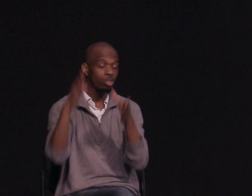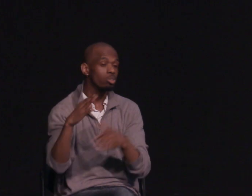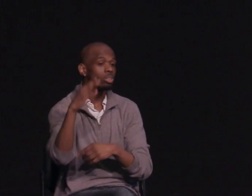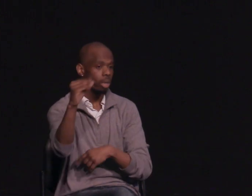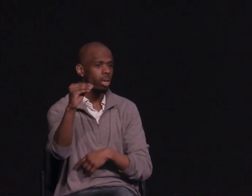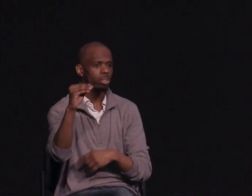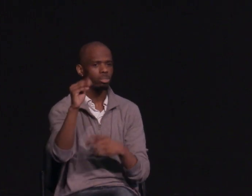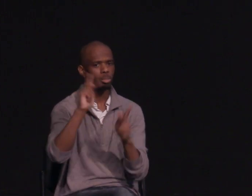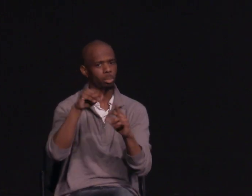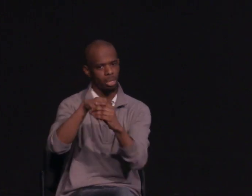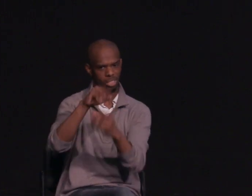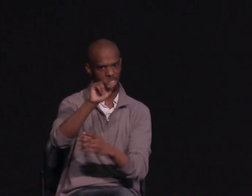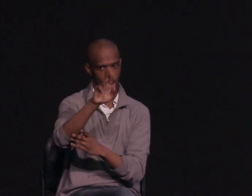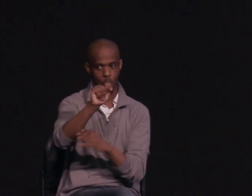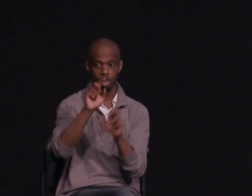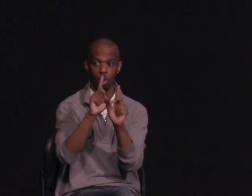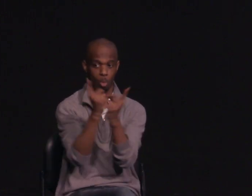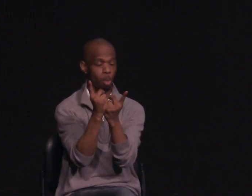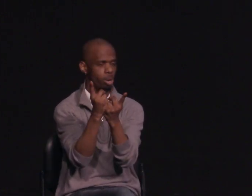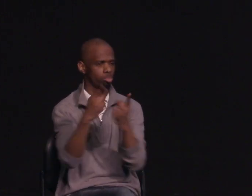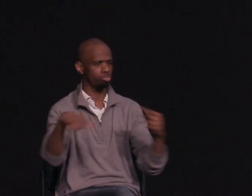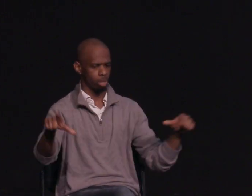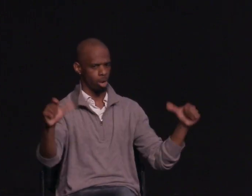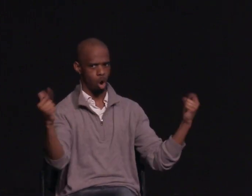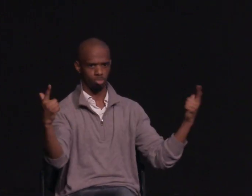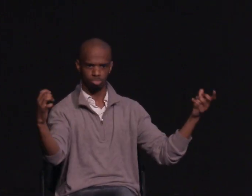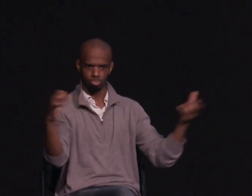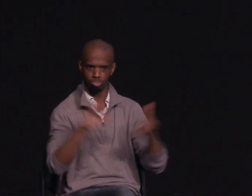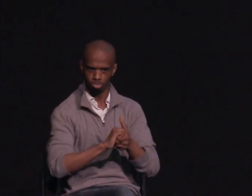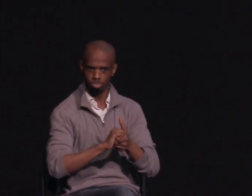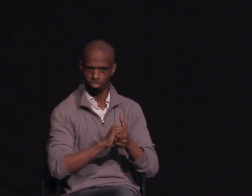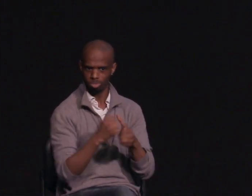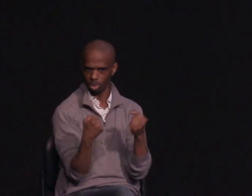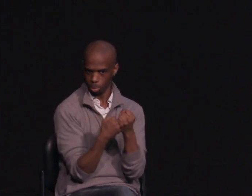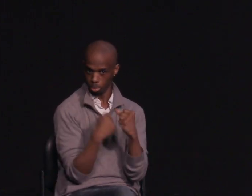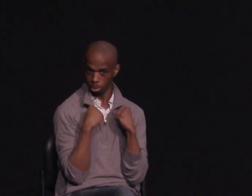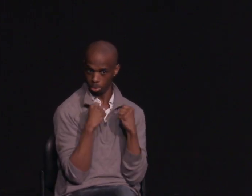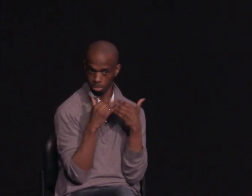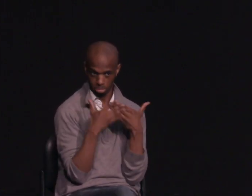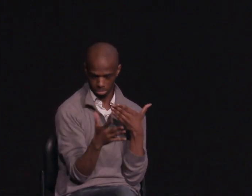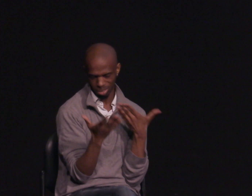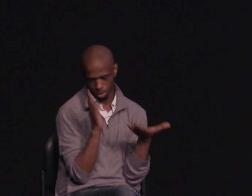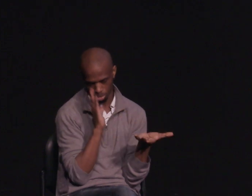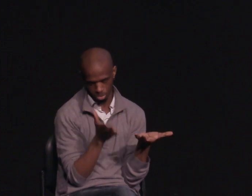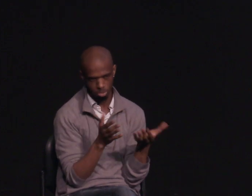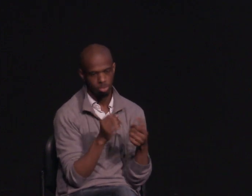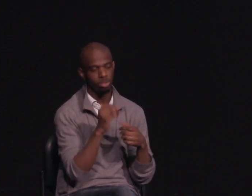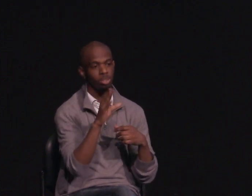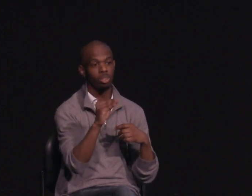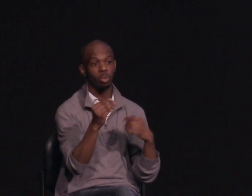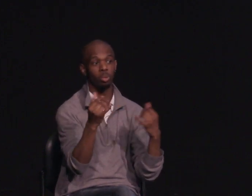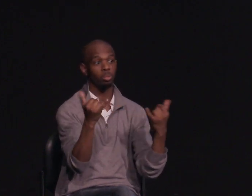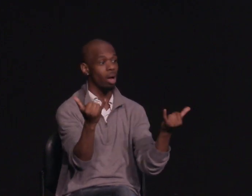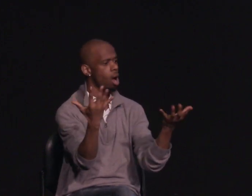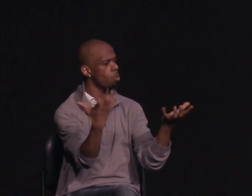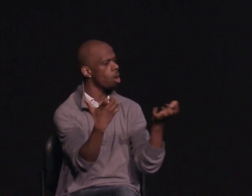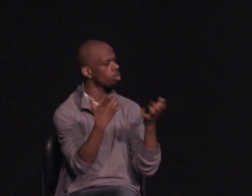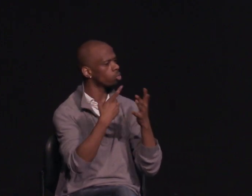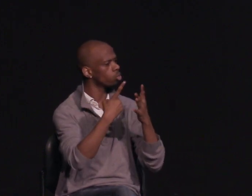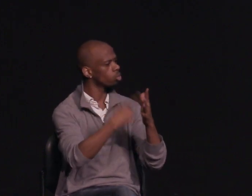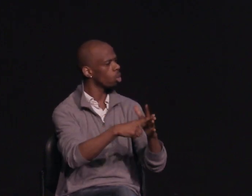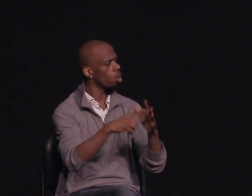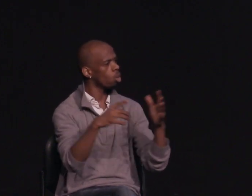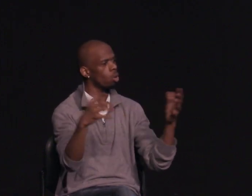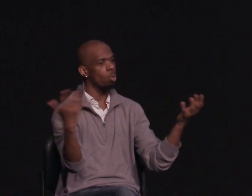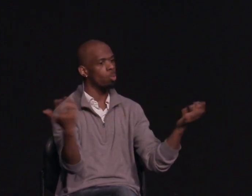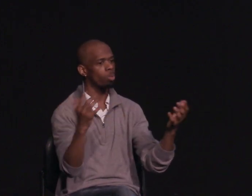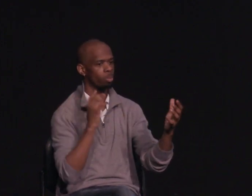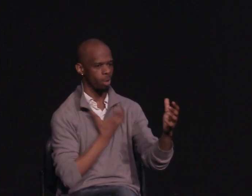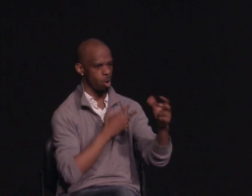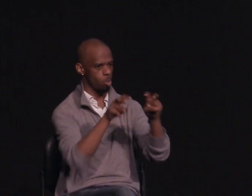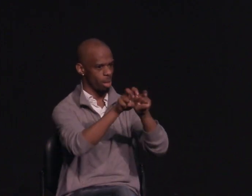So I am going to now pivot to our panel discussion with three